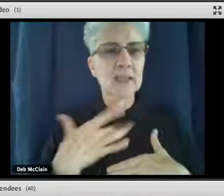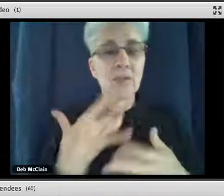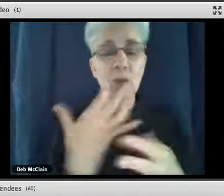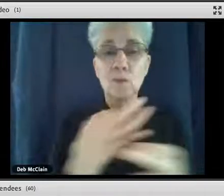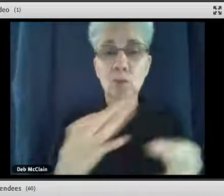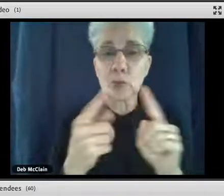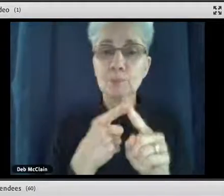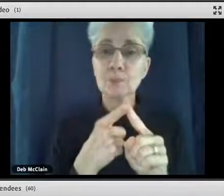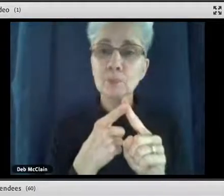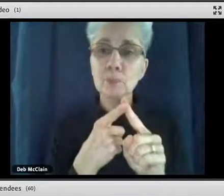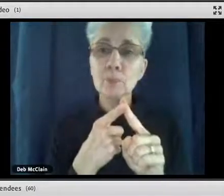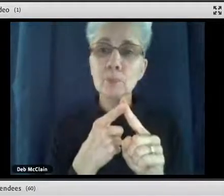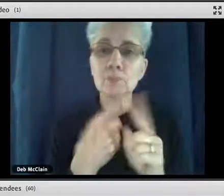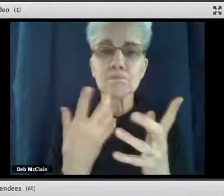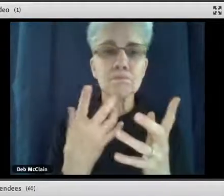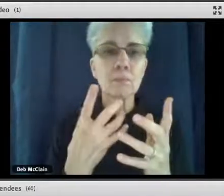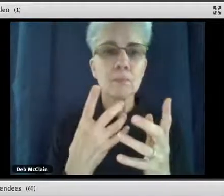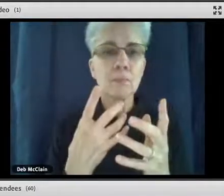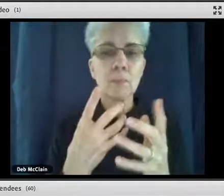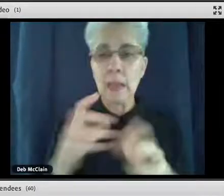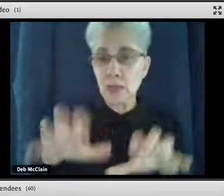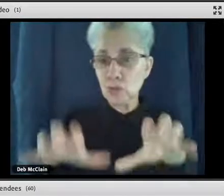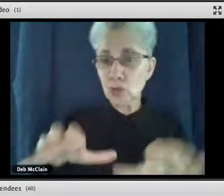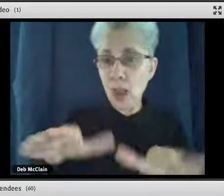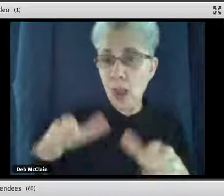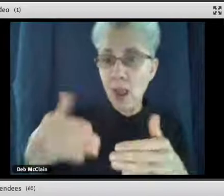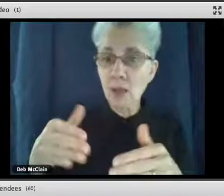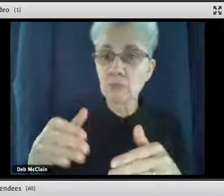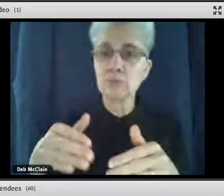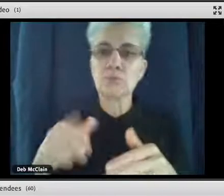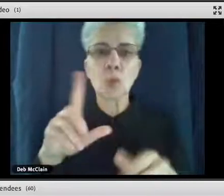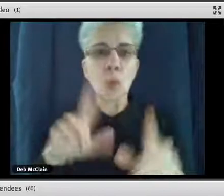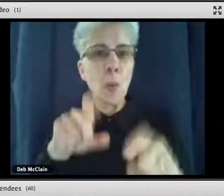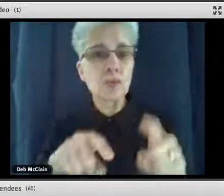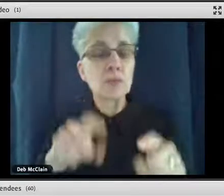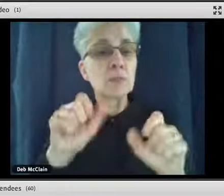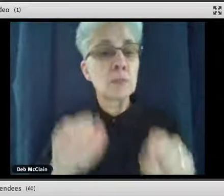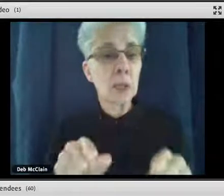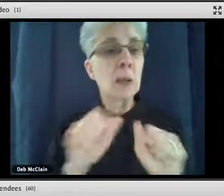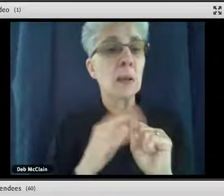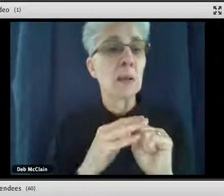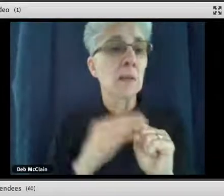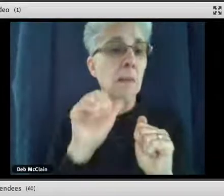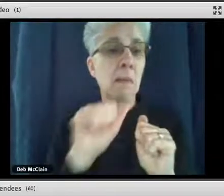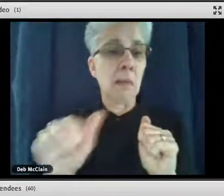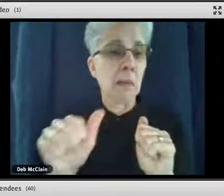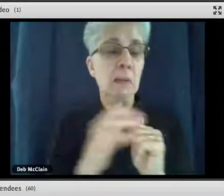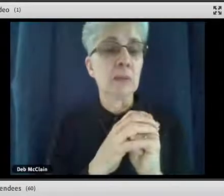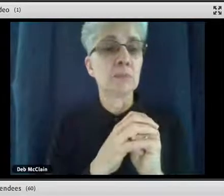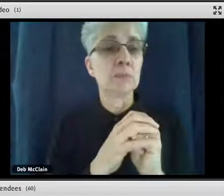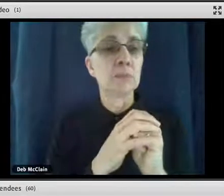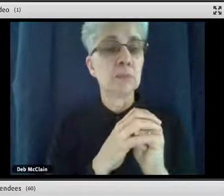to go to the chat area here in the webinar and type any questions.